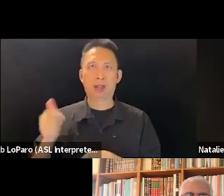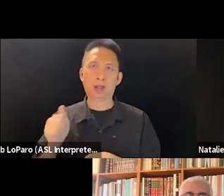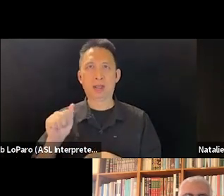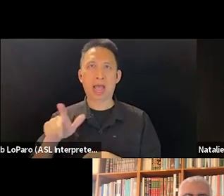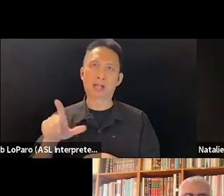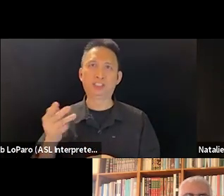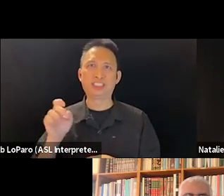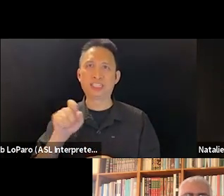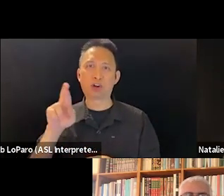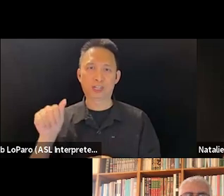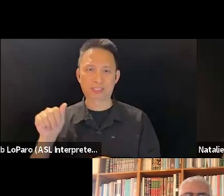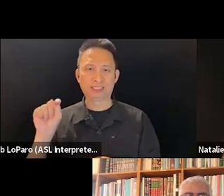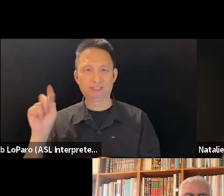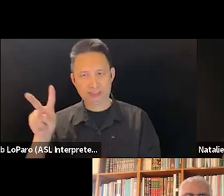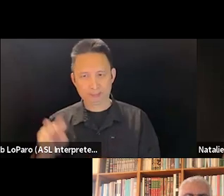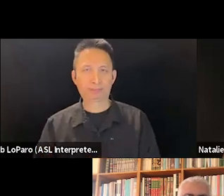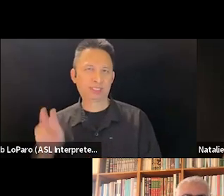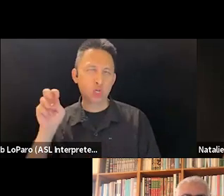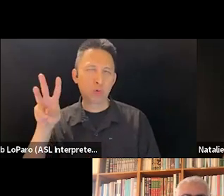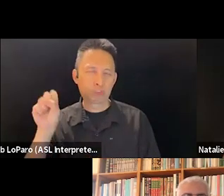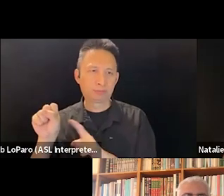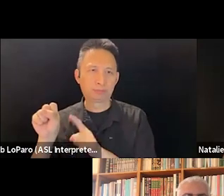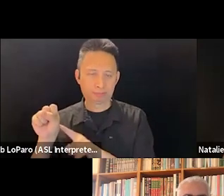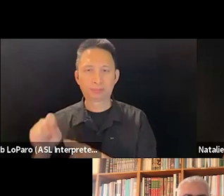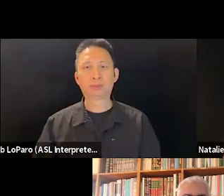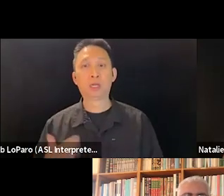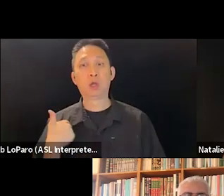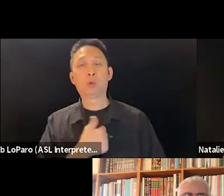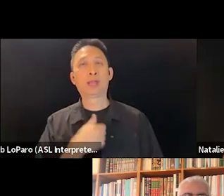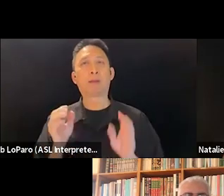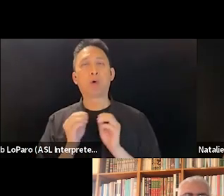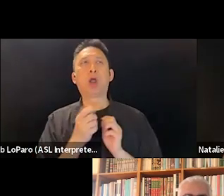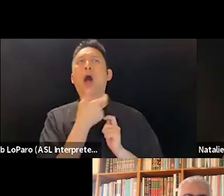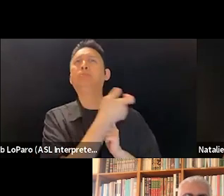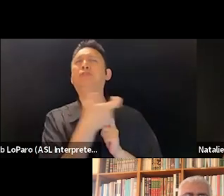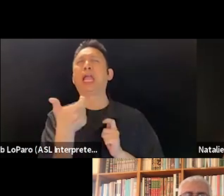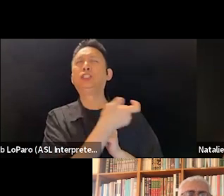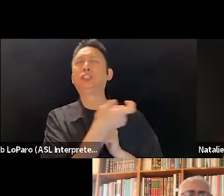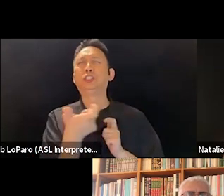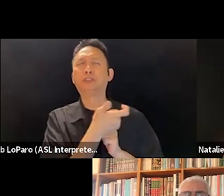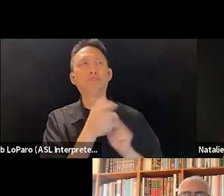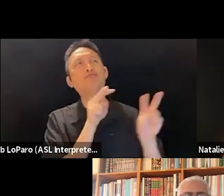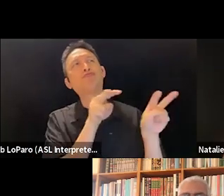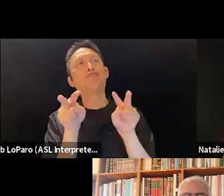I mentioned earlier, we are more observational channels, documentary style, which doesn't work a lot